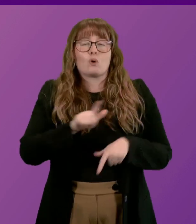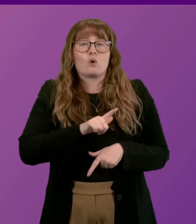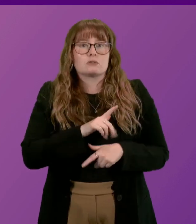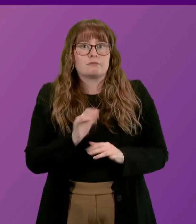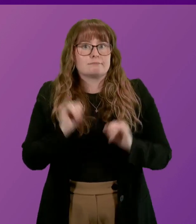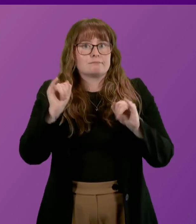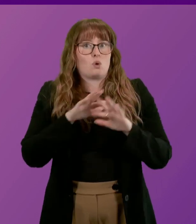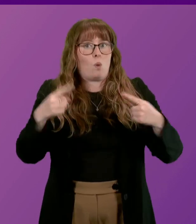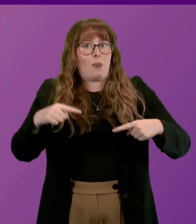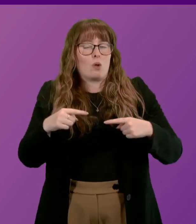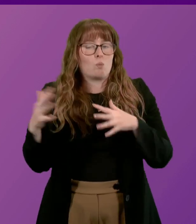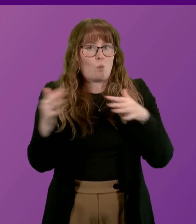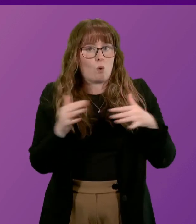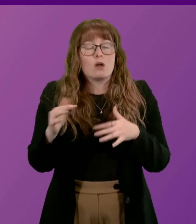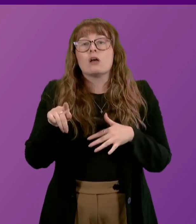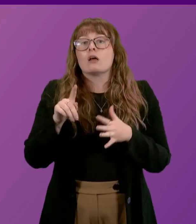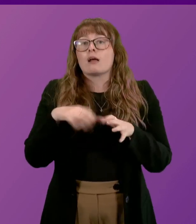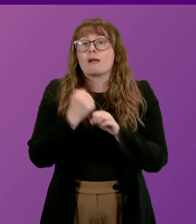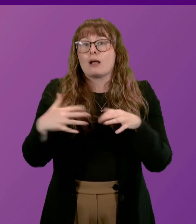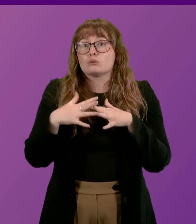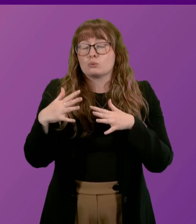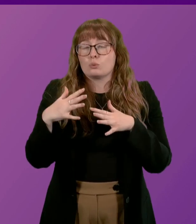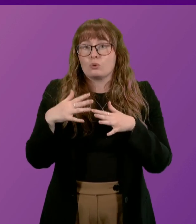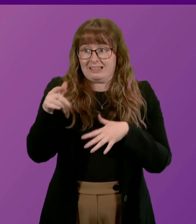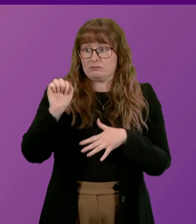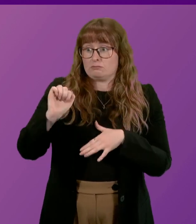She is a researcher at the University of Glasgow whose post will end shortly. Her efforts to secure